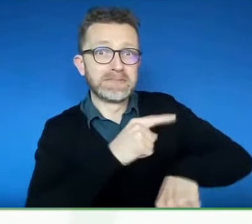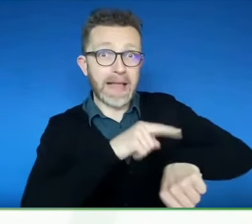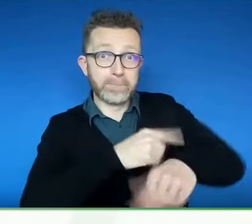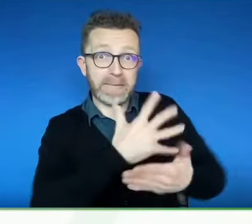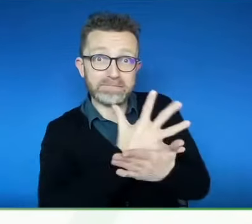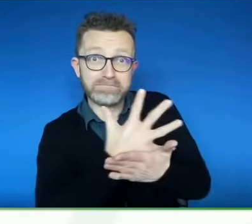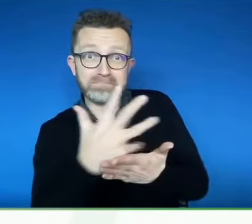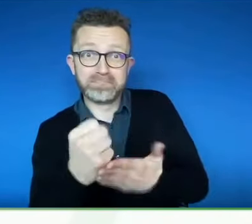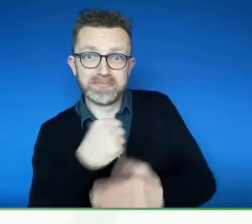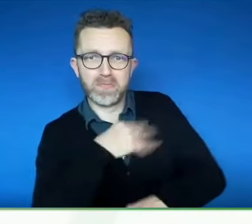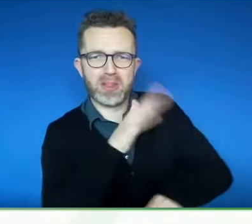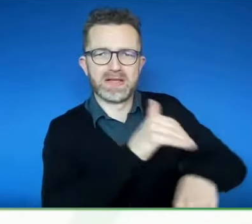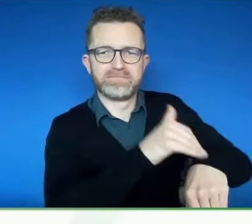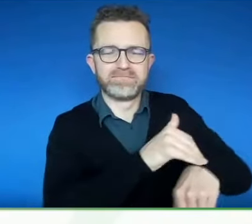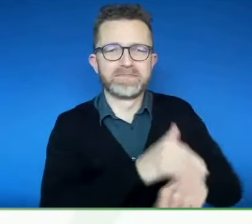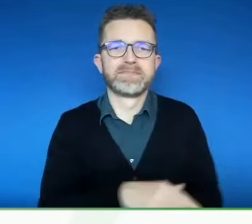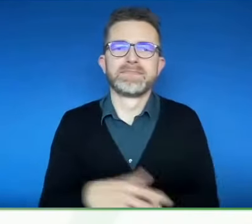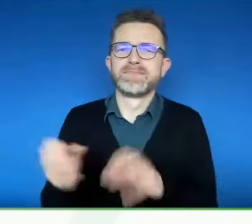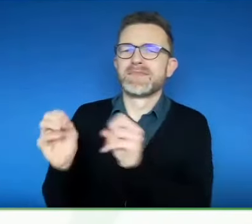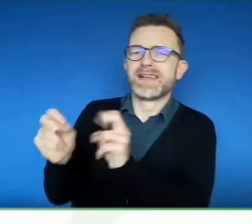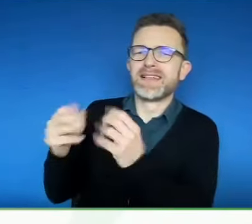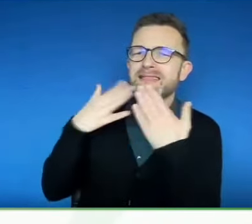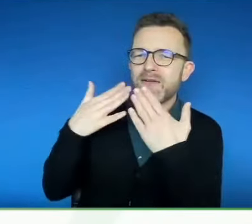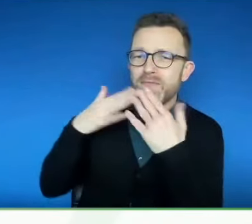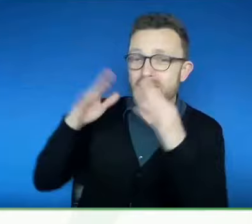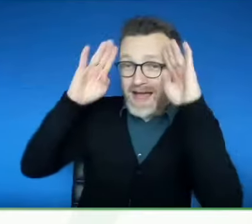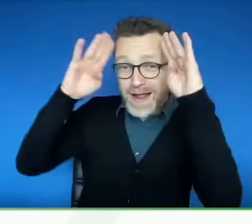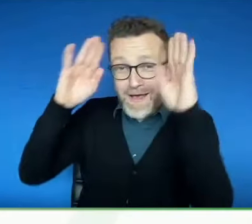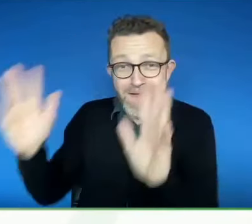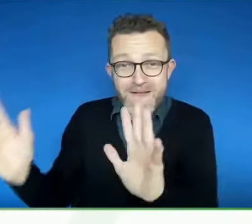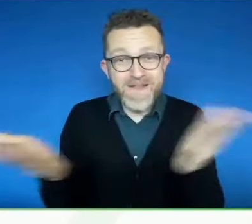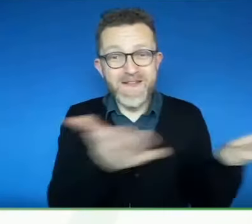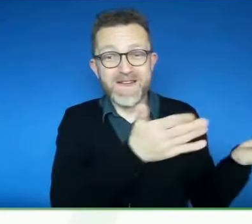I would like now to talk about our projects, actually the project